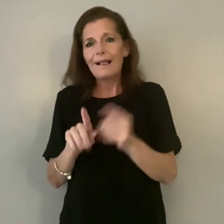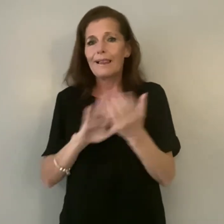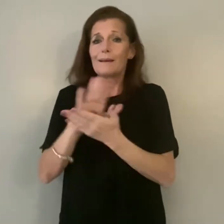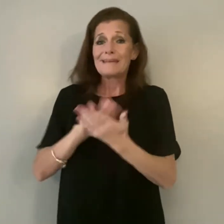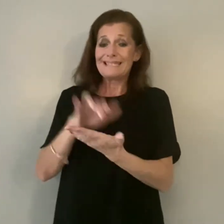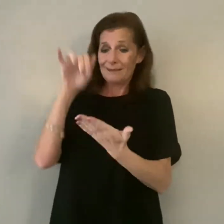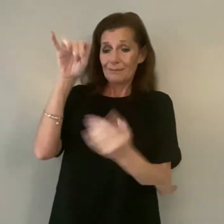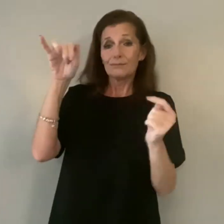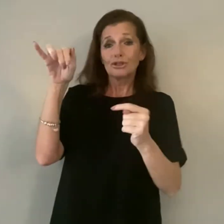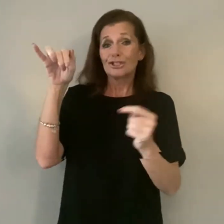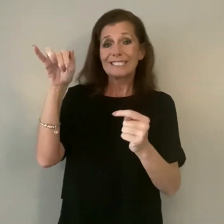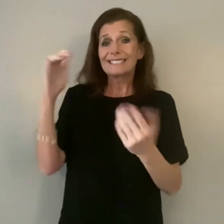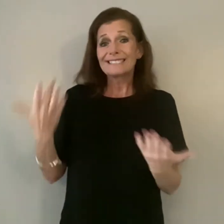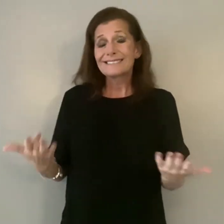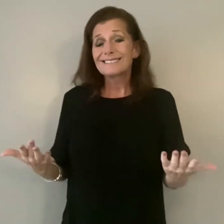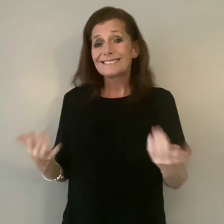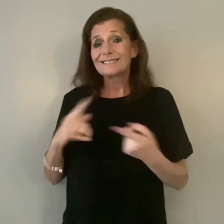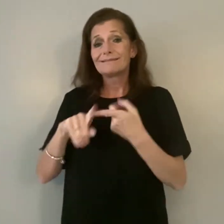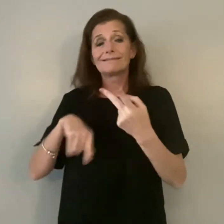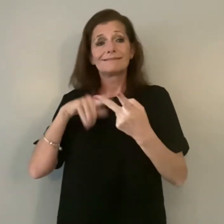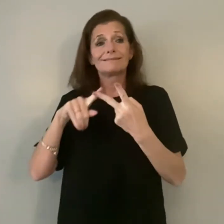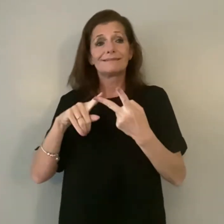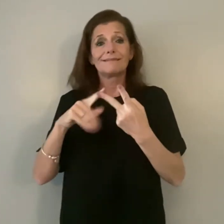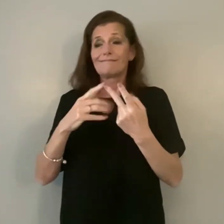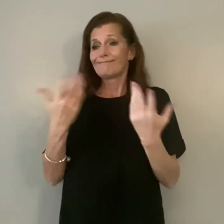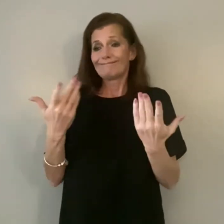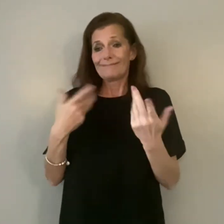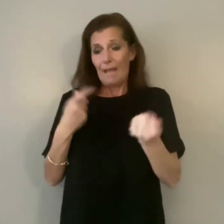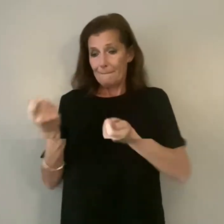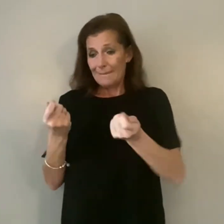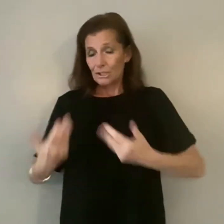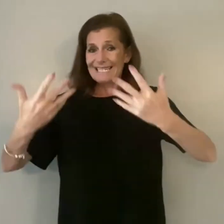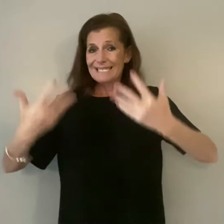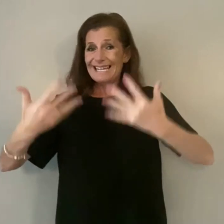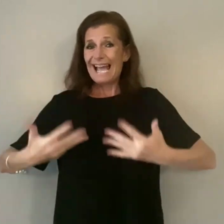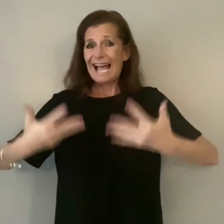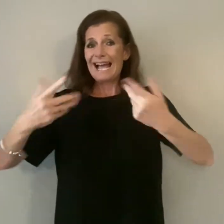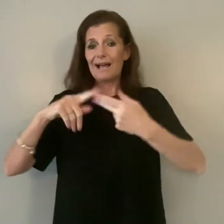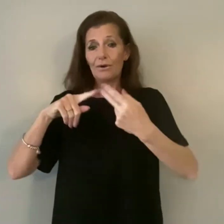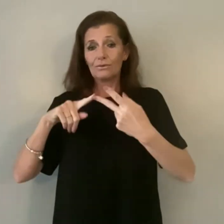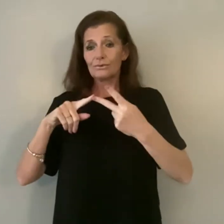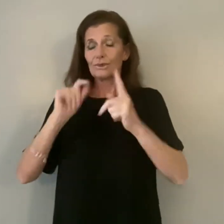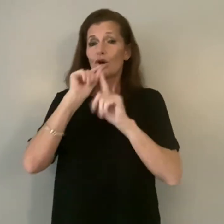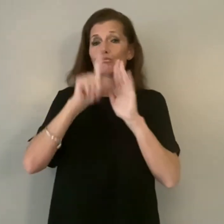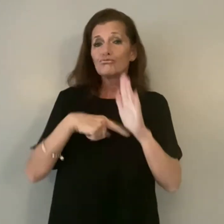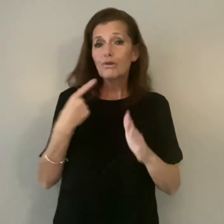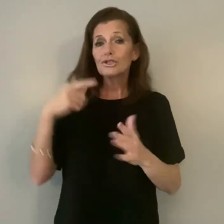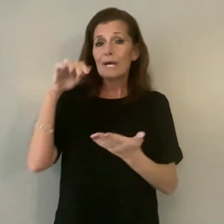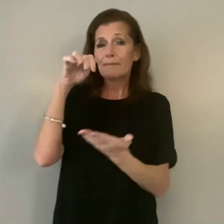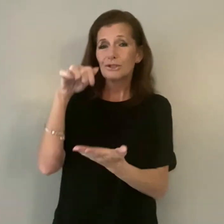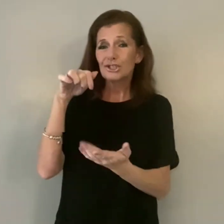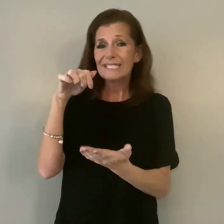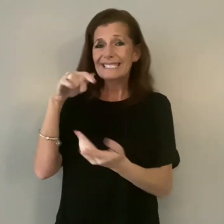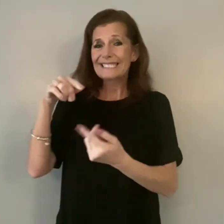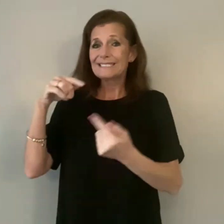So the budget that Blaze has the number, the bottom line on our management accounts, our program and project budgets.